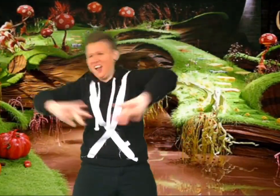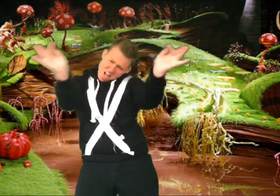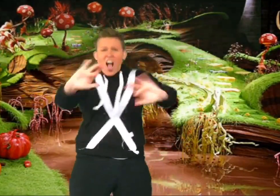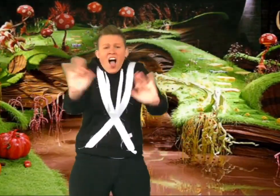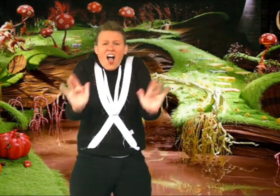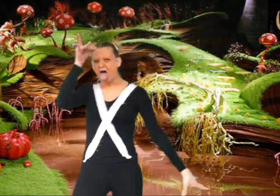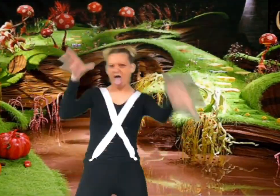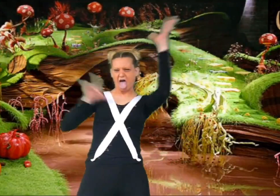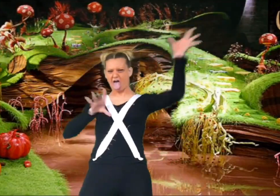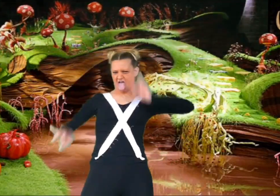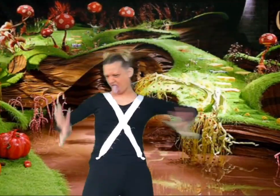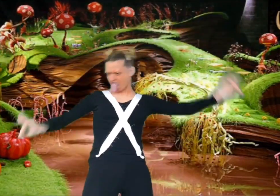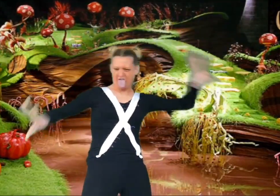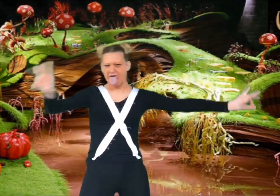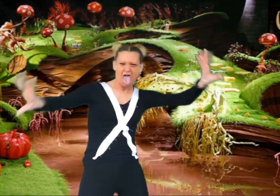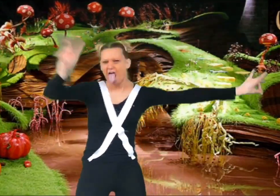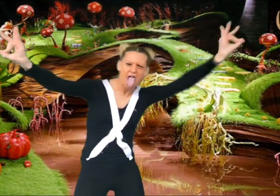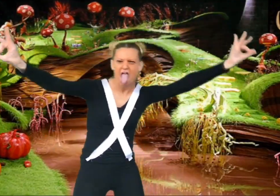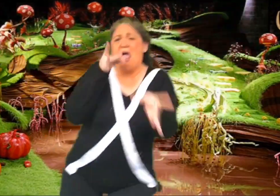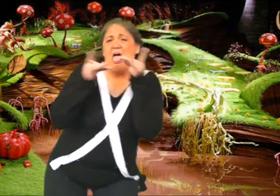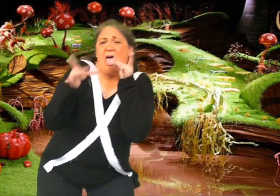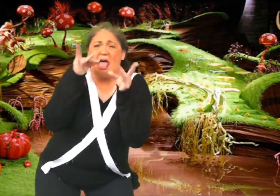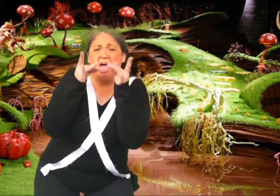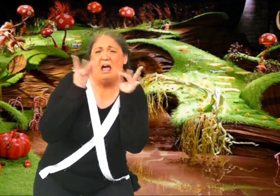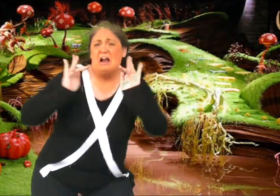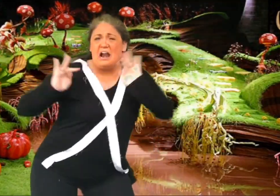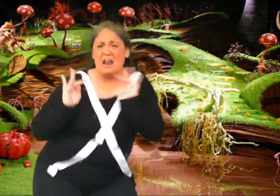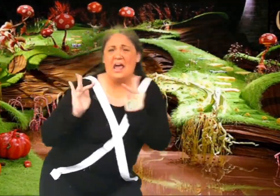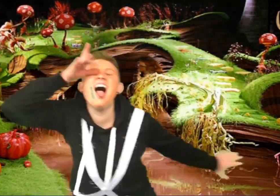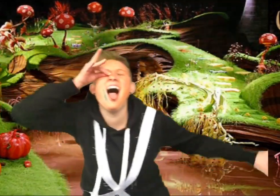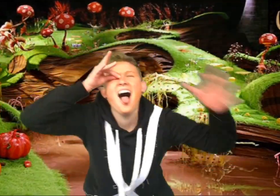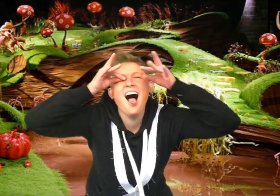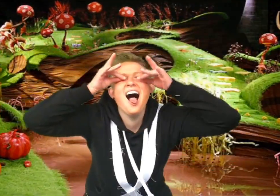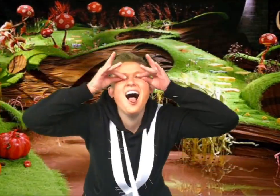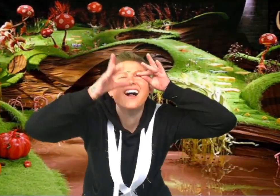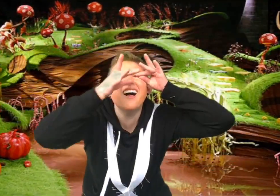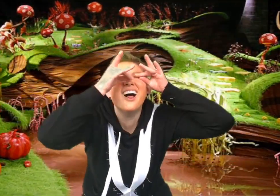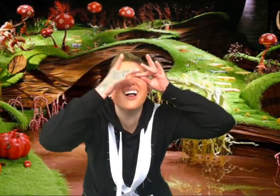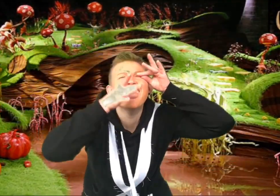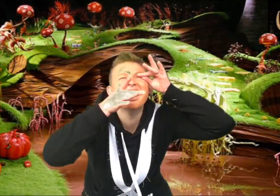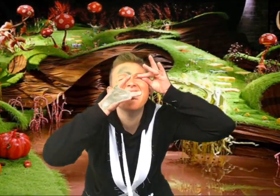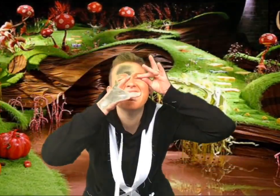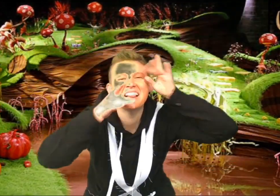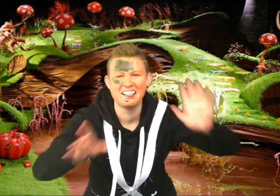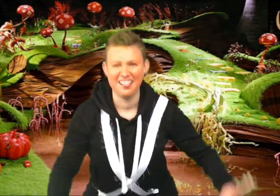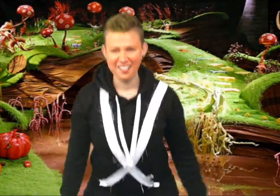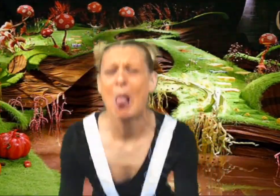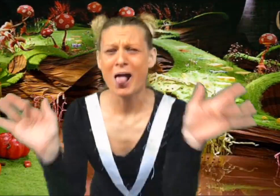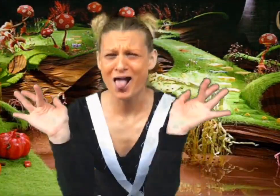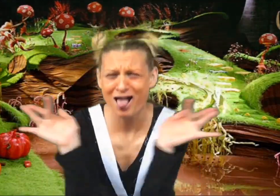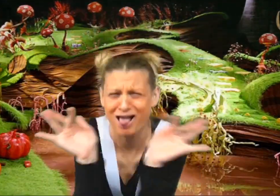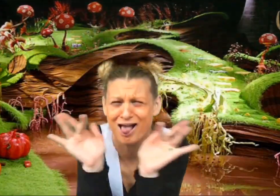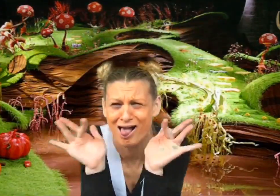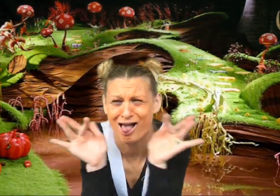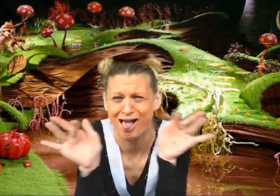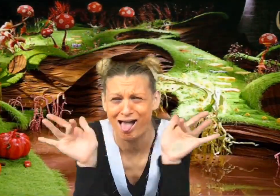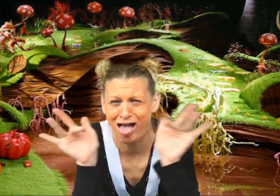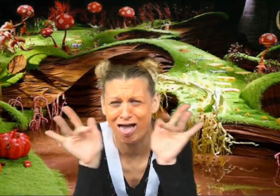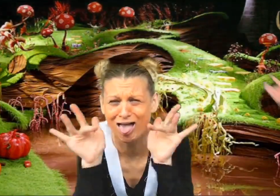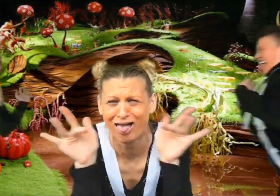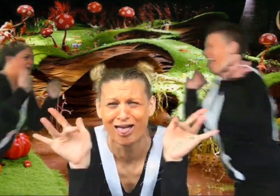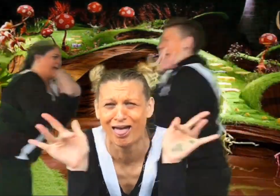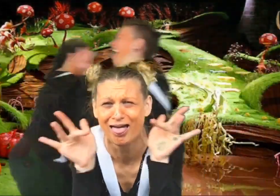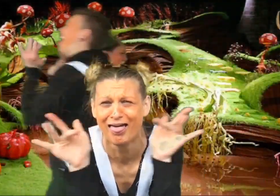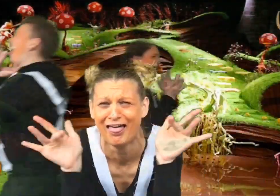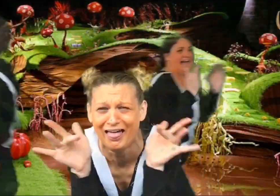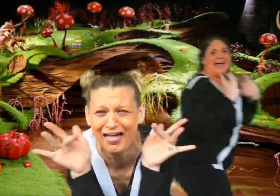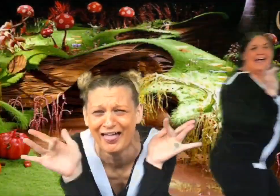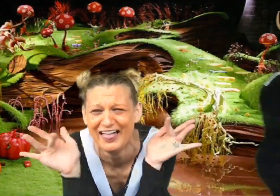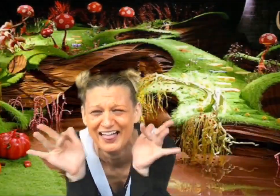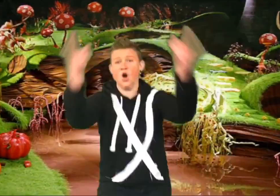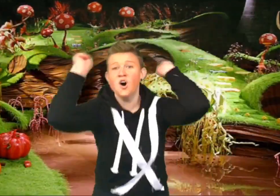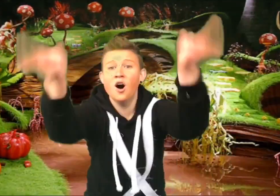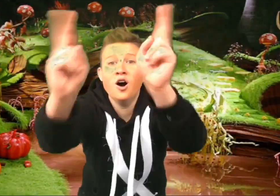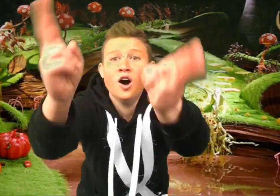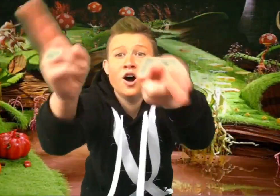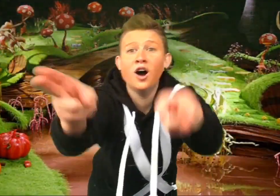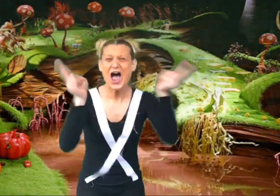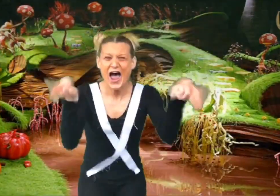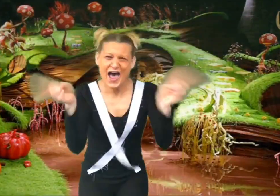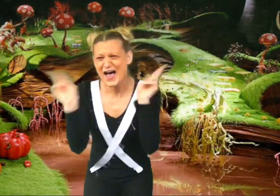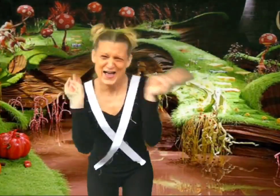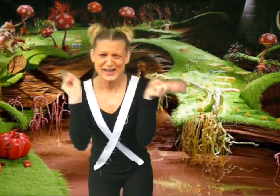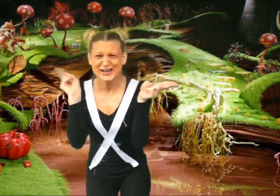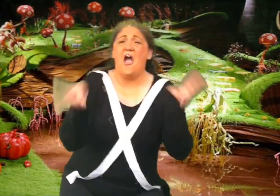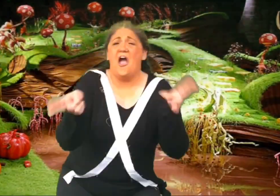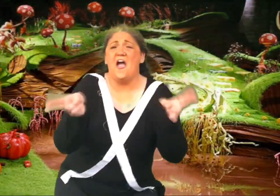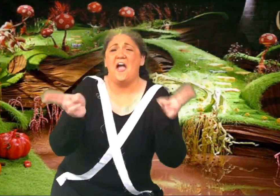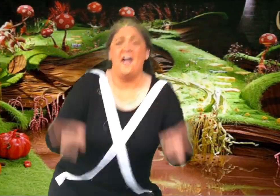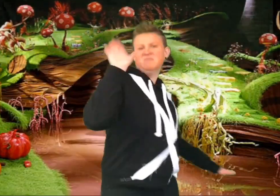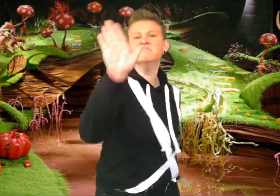Inside our mouths, and so in haste